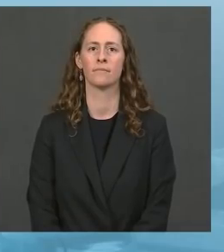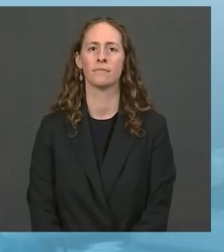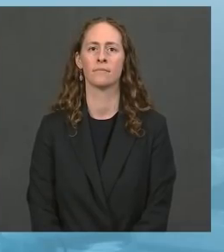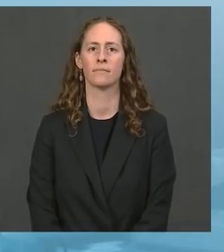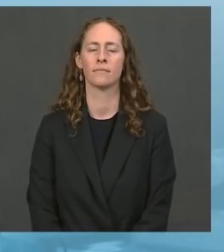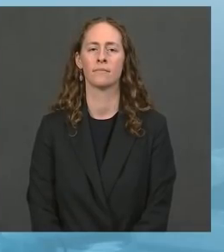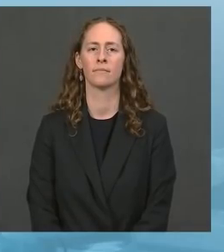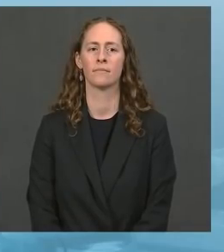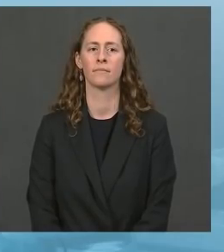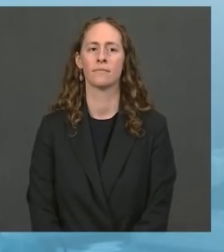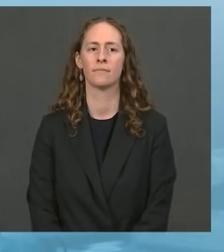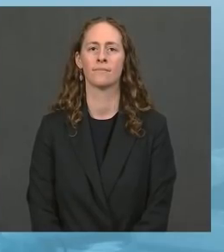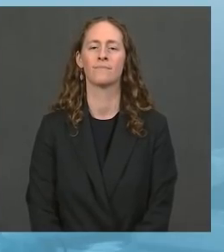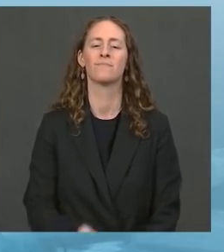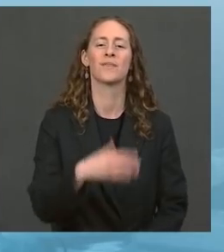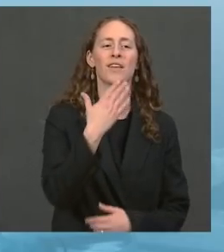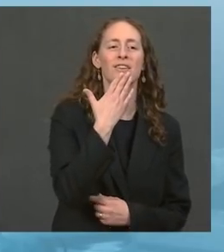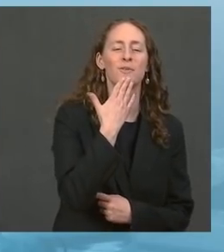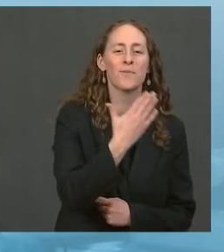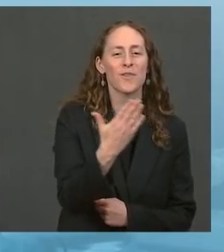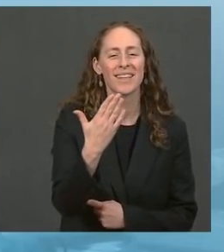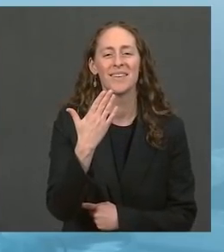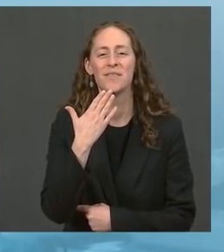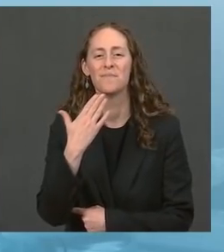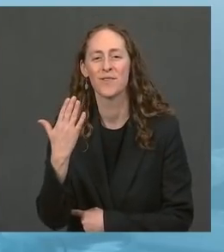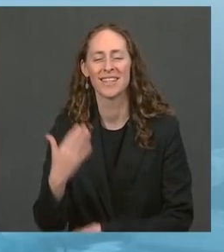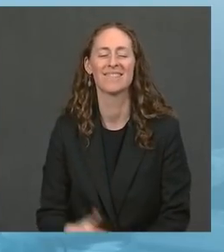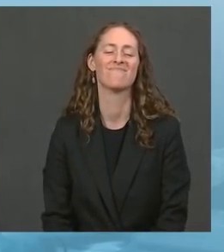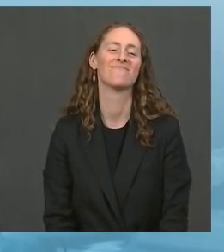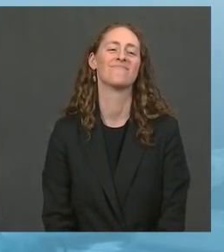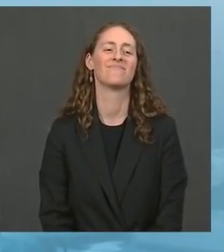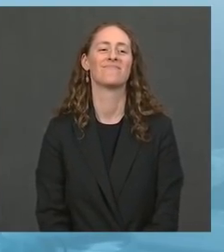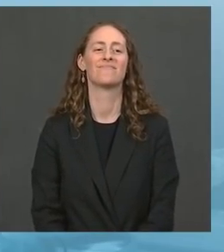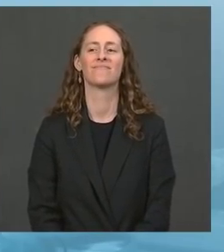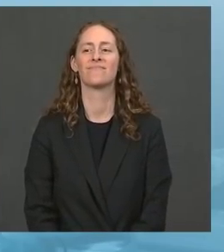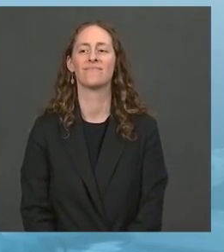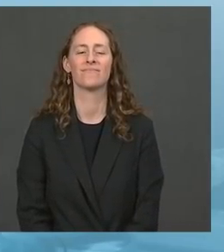The President: Good morning, everyone. And thank you for joining us today.